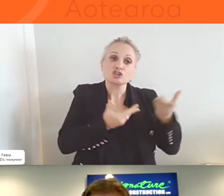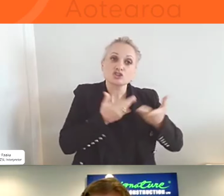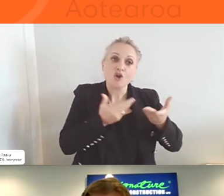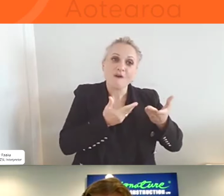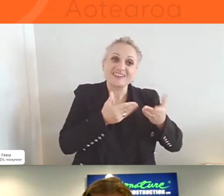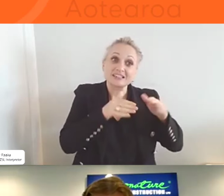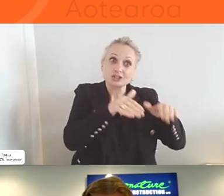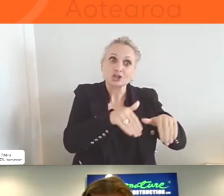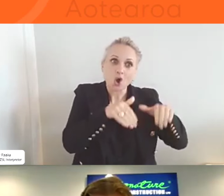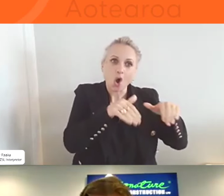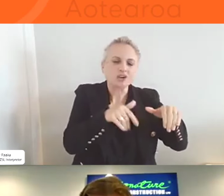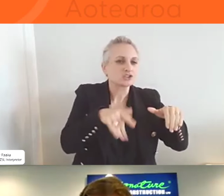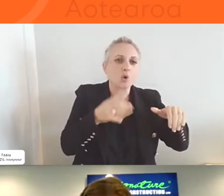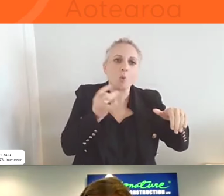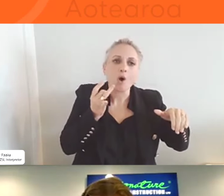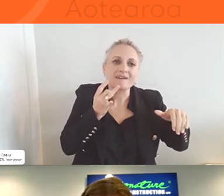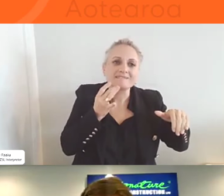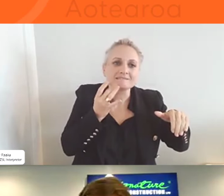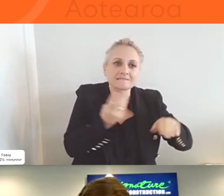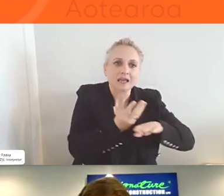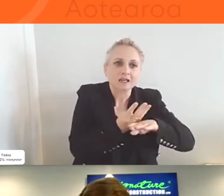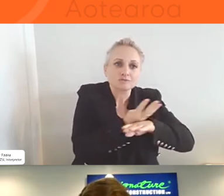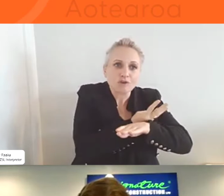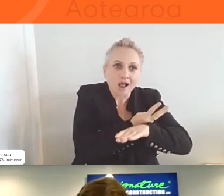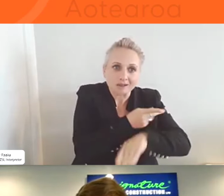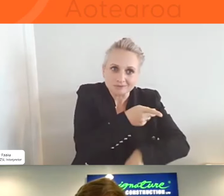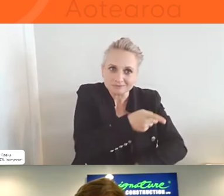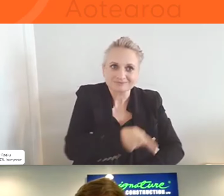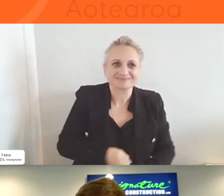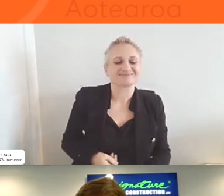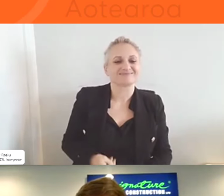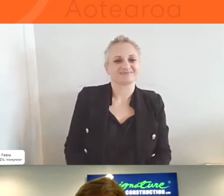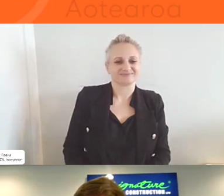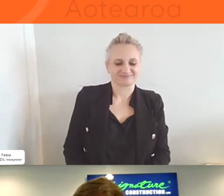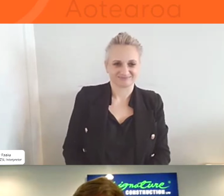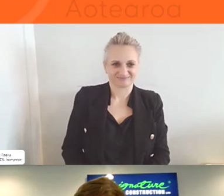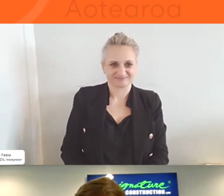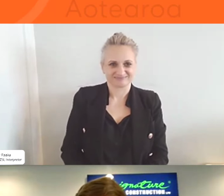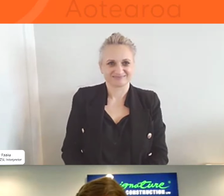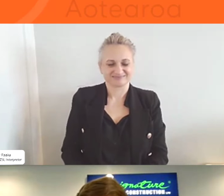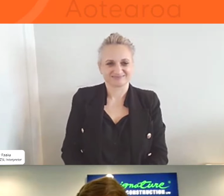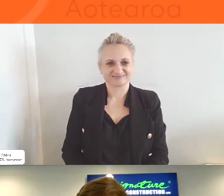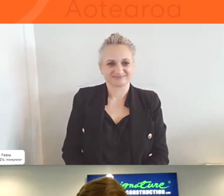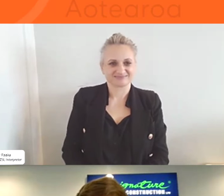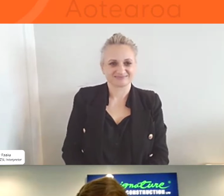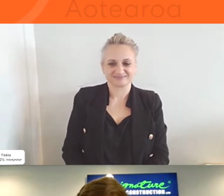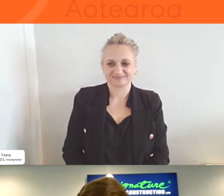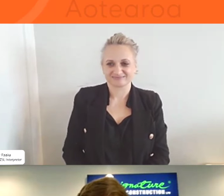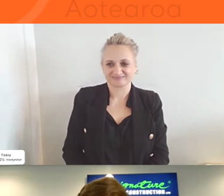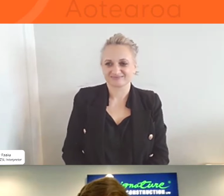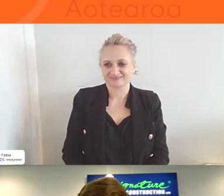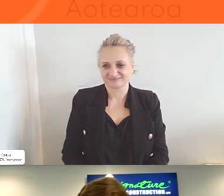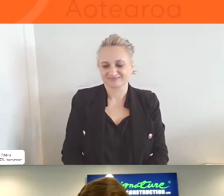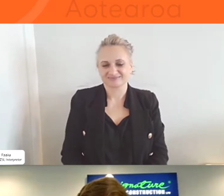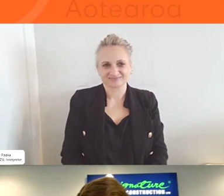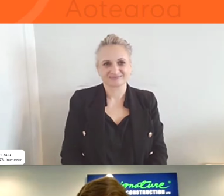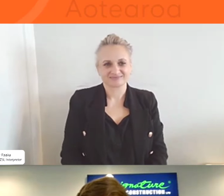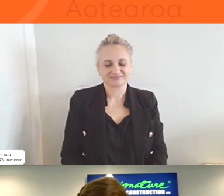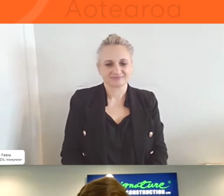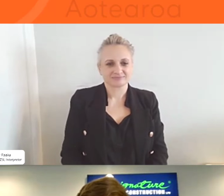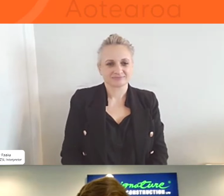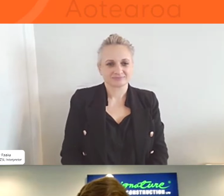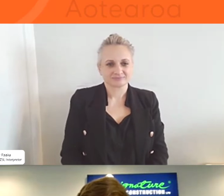Mike. Steve? Yeah look, we've talked a lot about accessible homes and